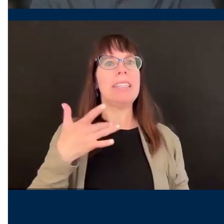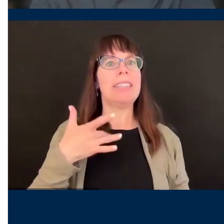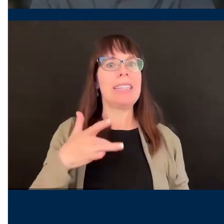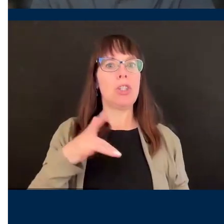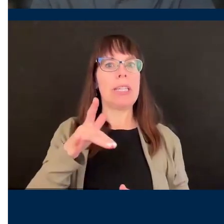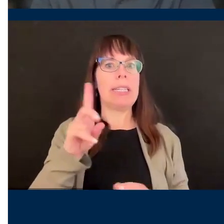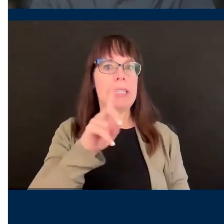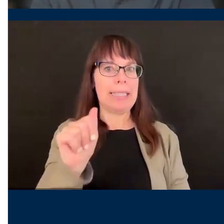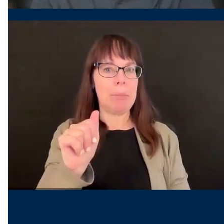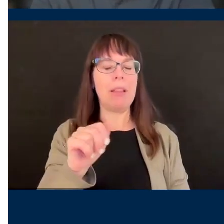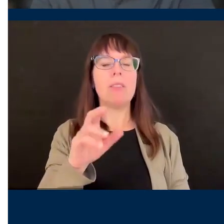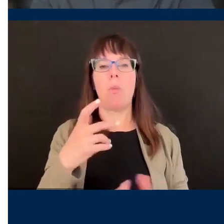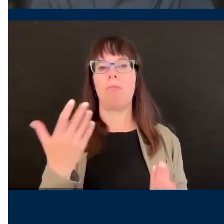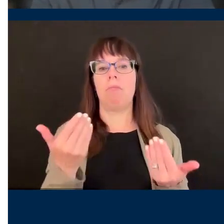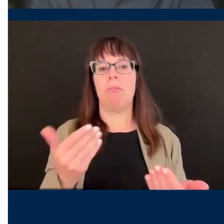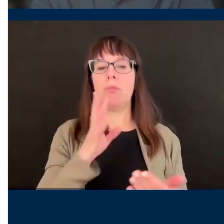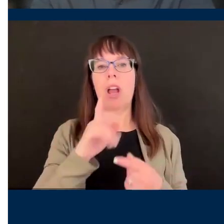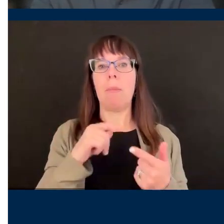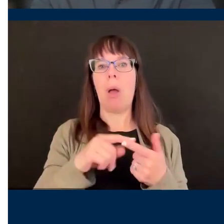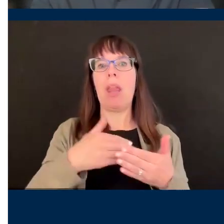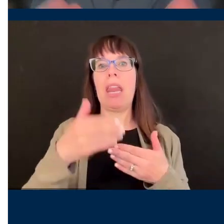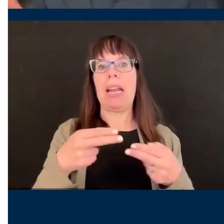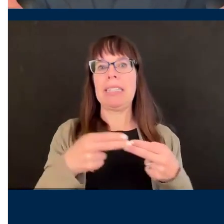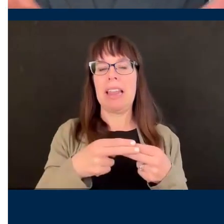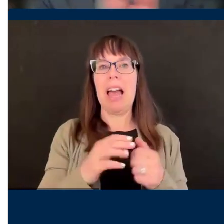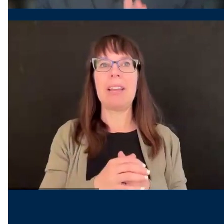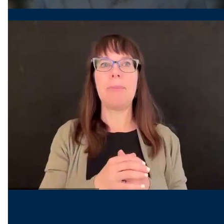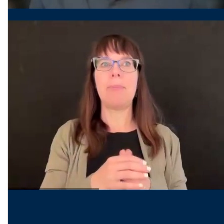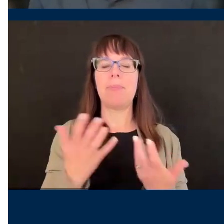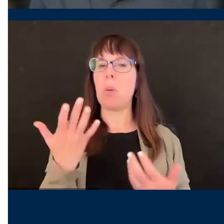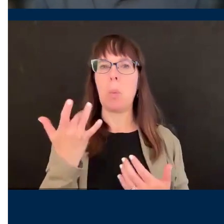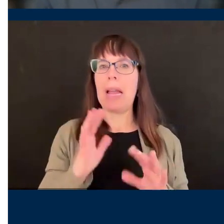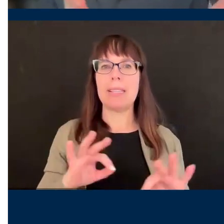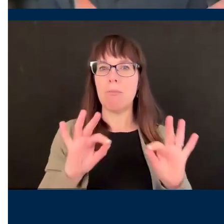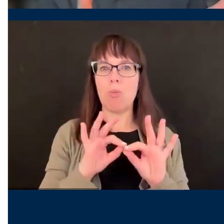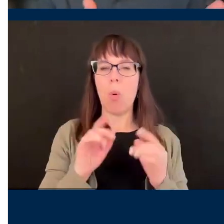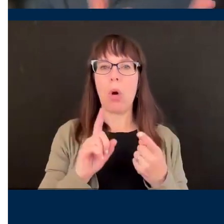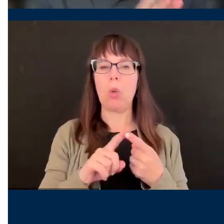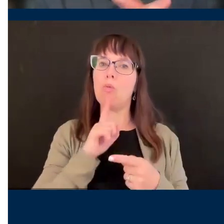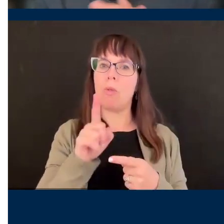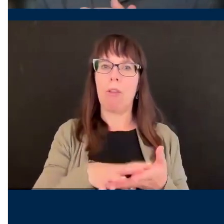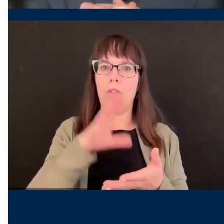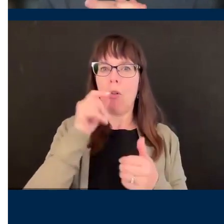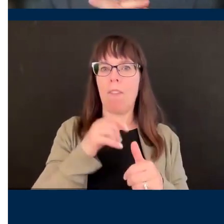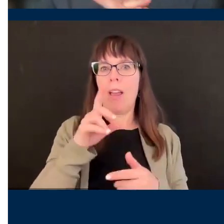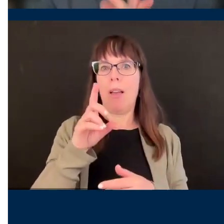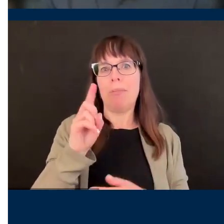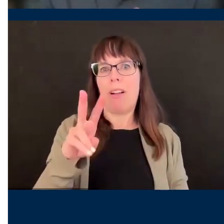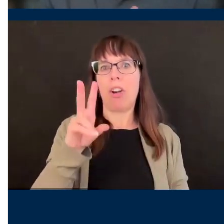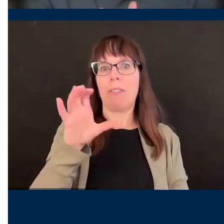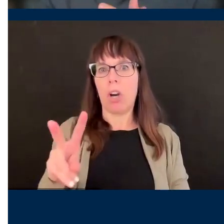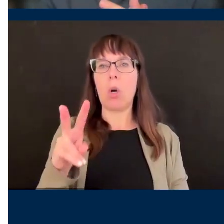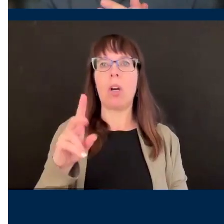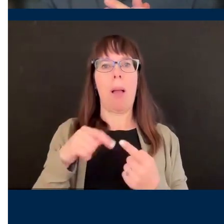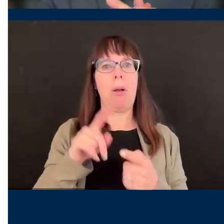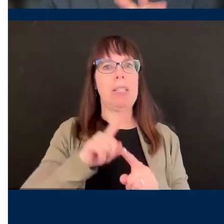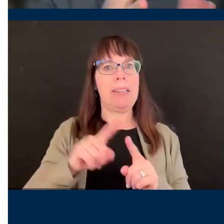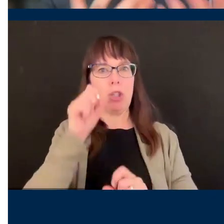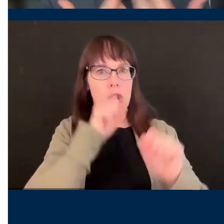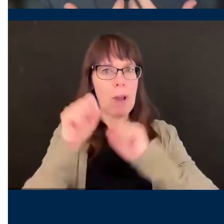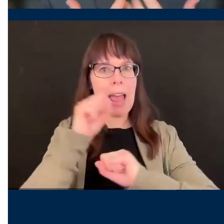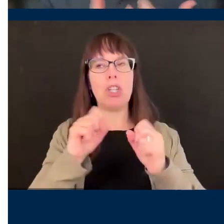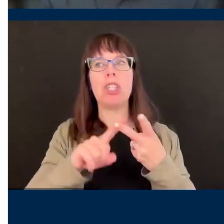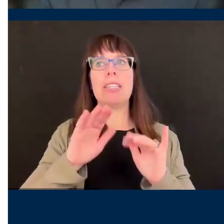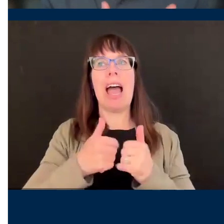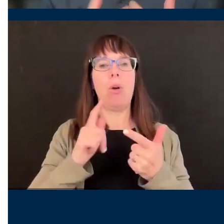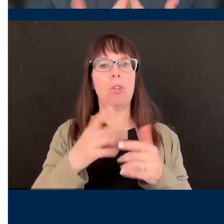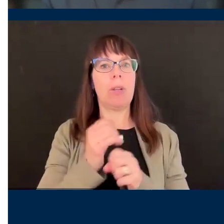So I'm gonna move on to on the next fight here. So why is it important yo really kind of learn from Dr. Vogler, all these strategies, and really trying to get their feedback?